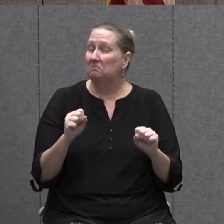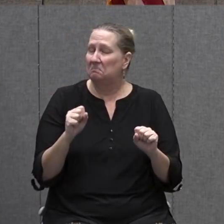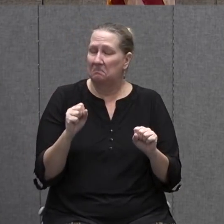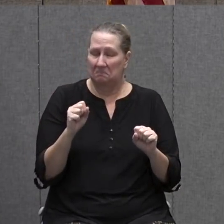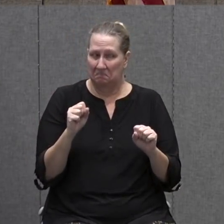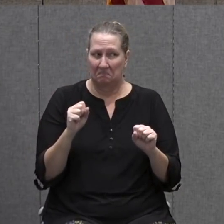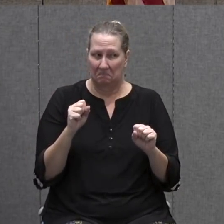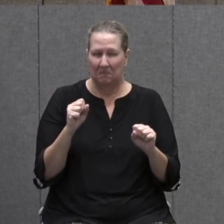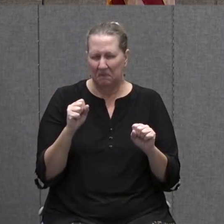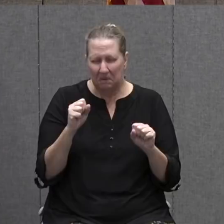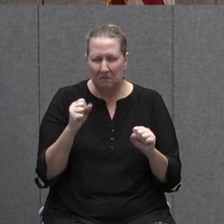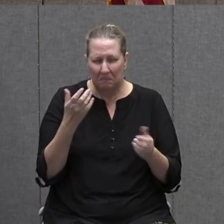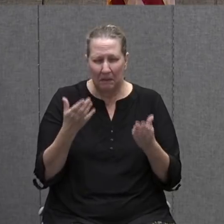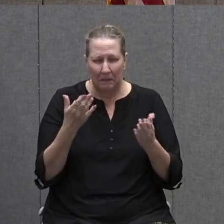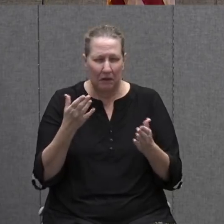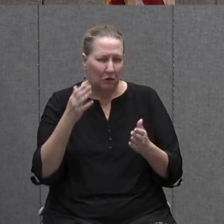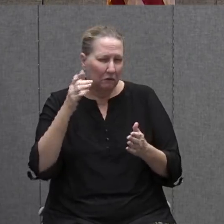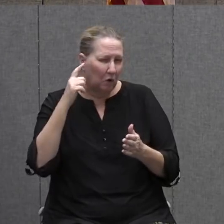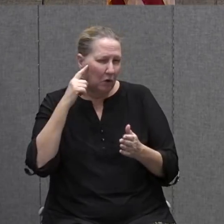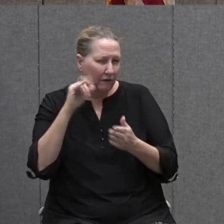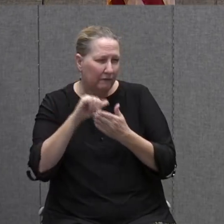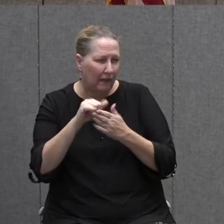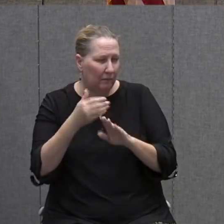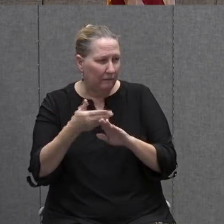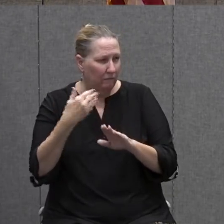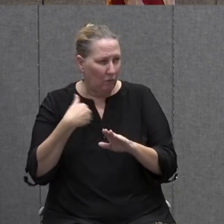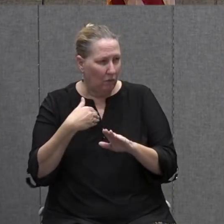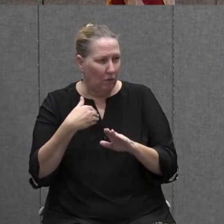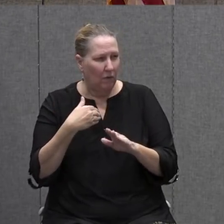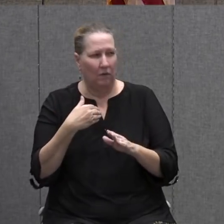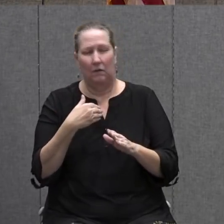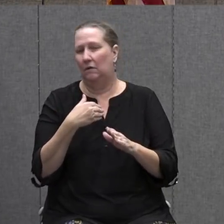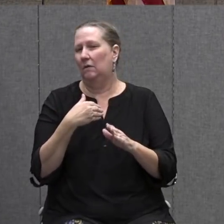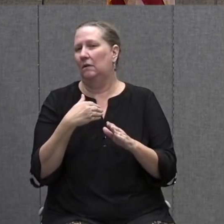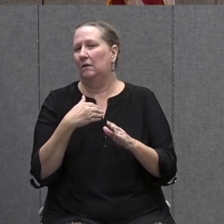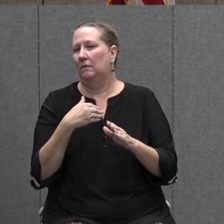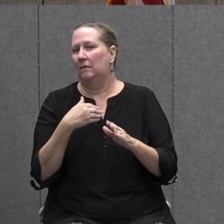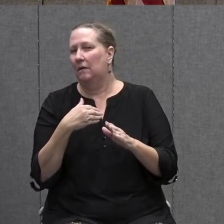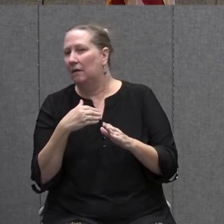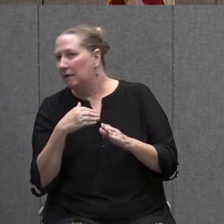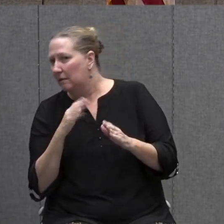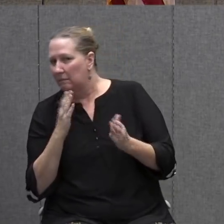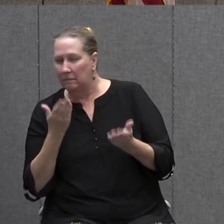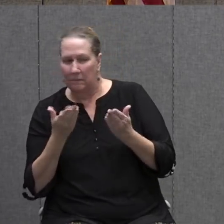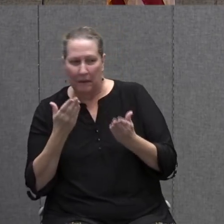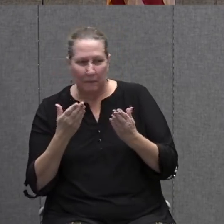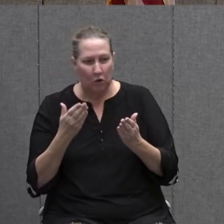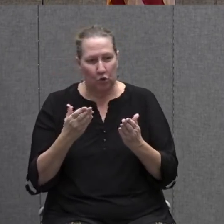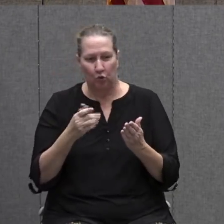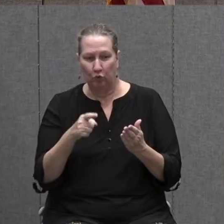Maybe you've heard of Hour of Code. Maybe that's something you did at your school and you've done an activity on this before.